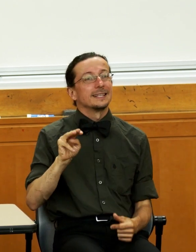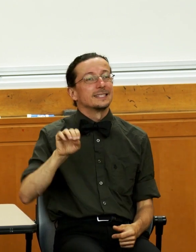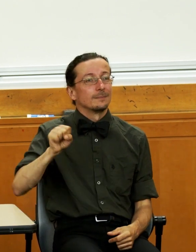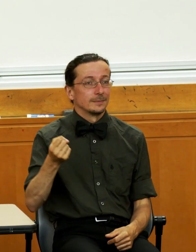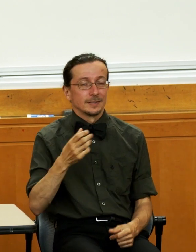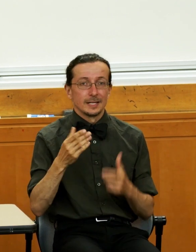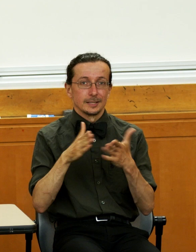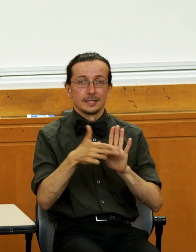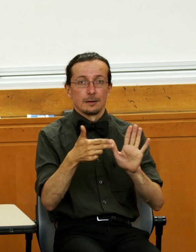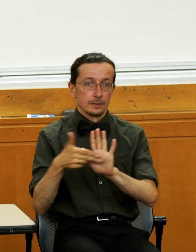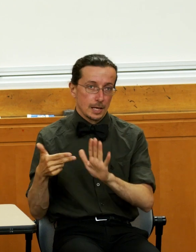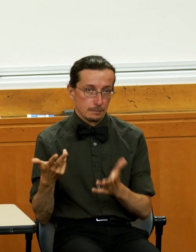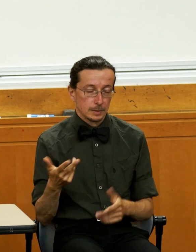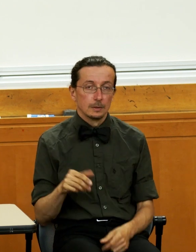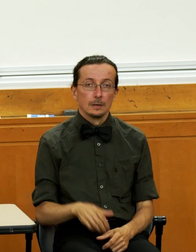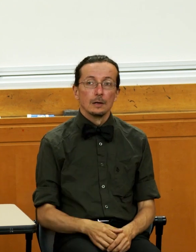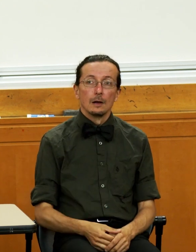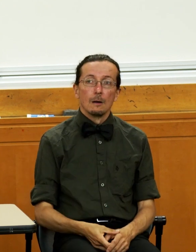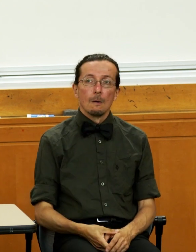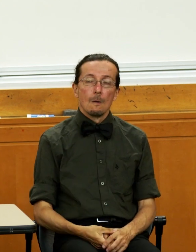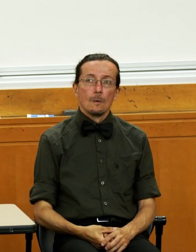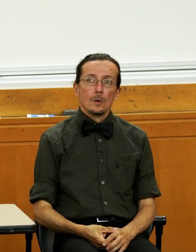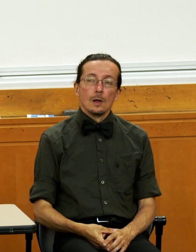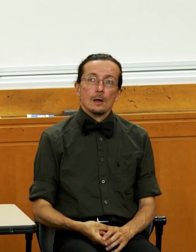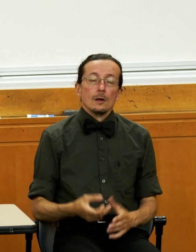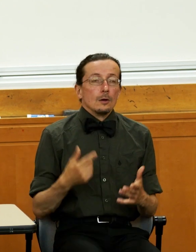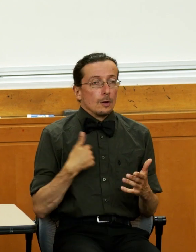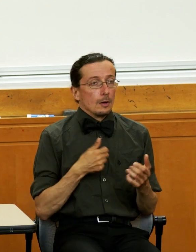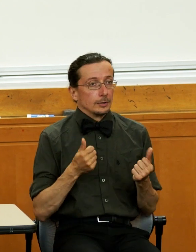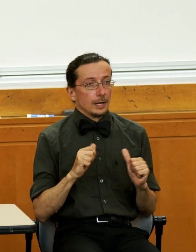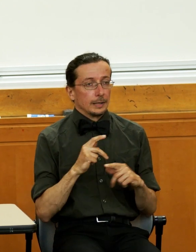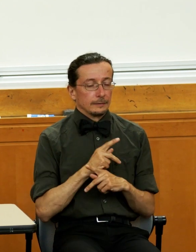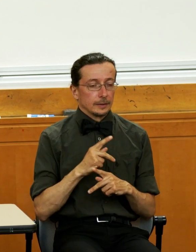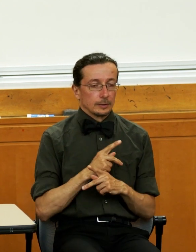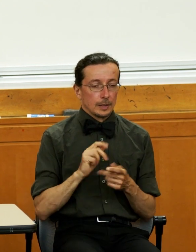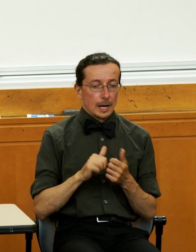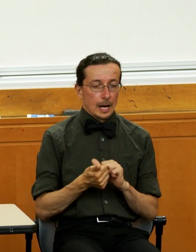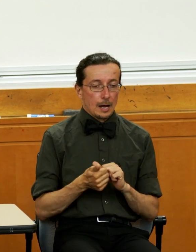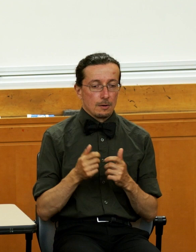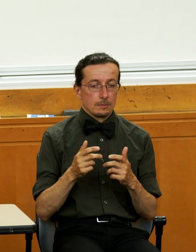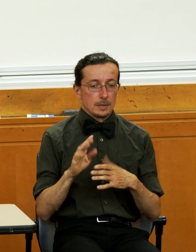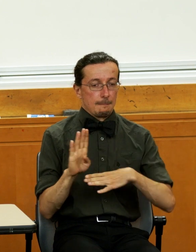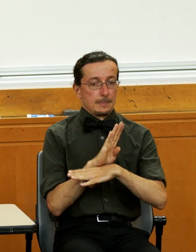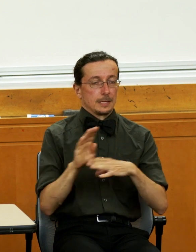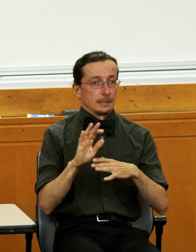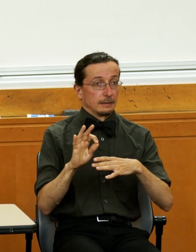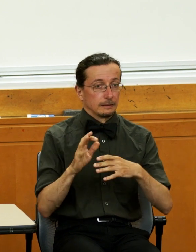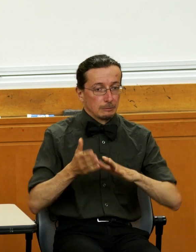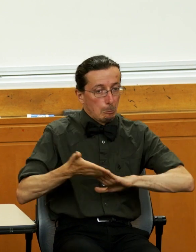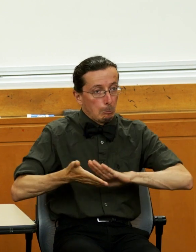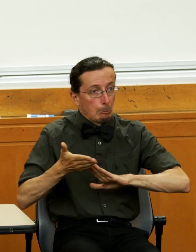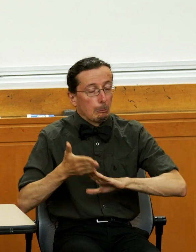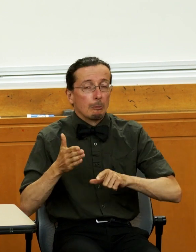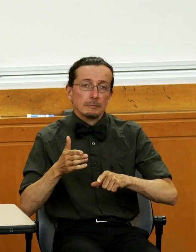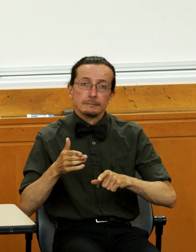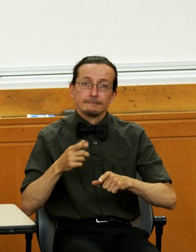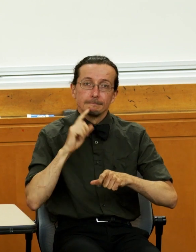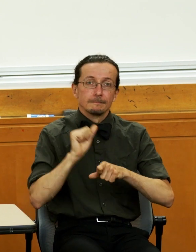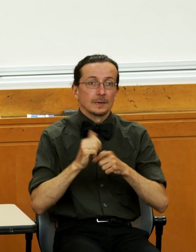if you're already trying to navigate how a place of business functions, there are definite risks to